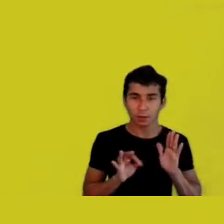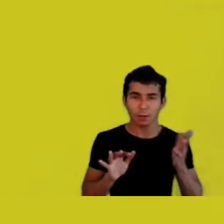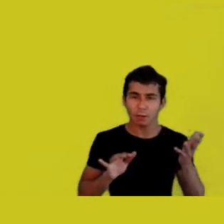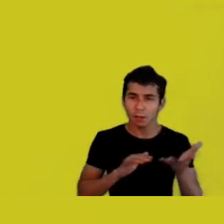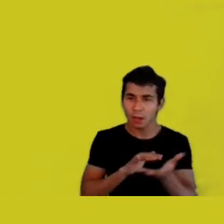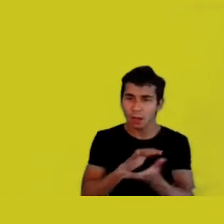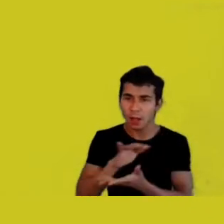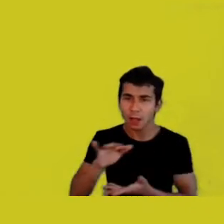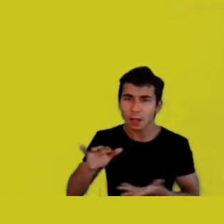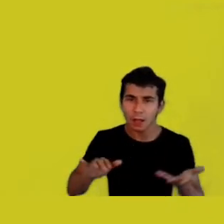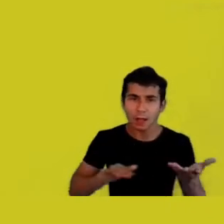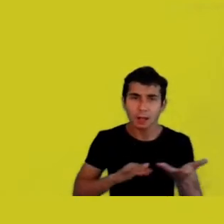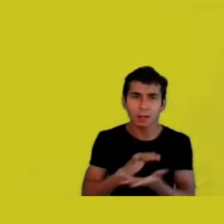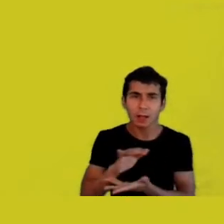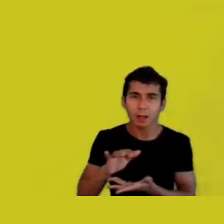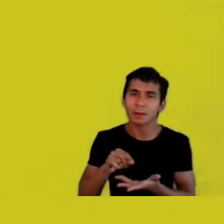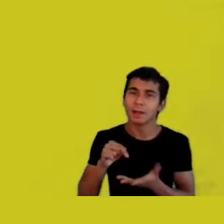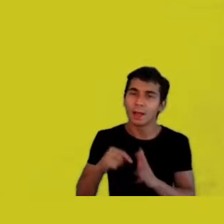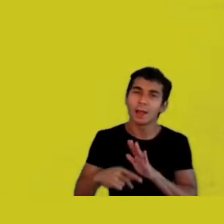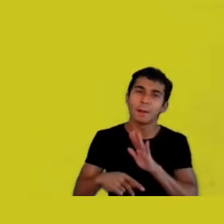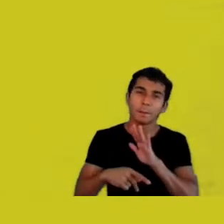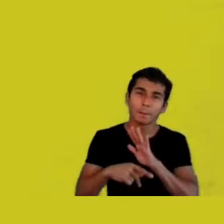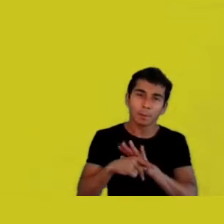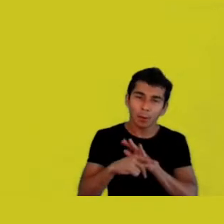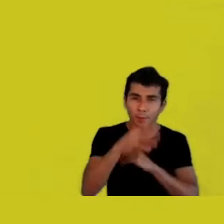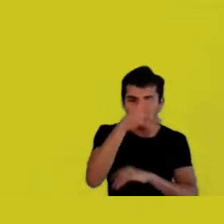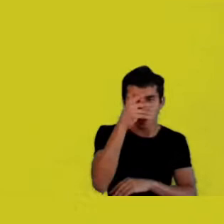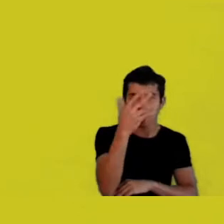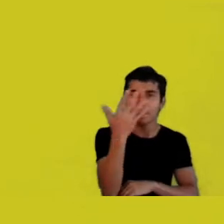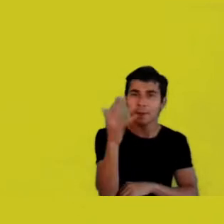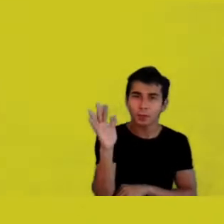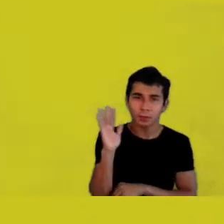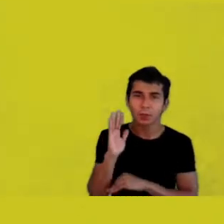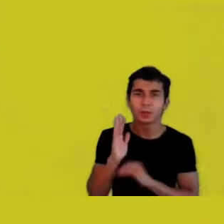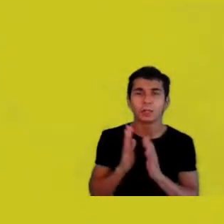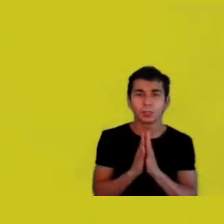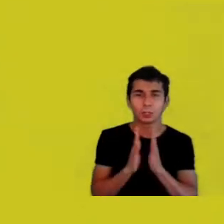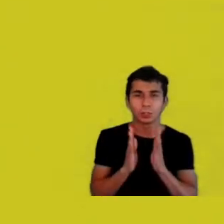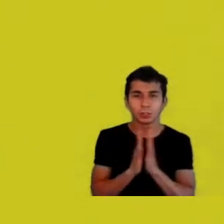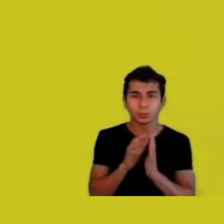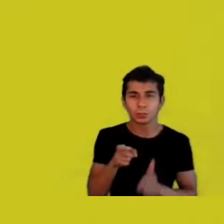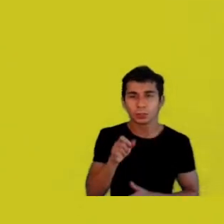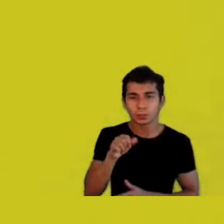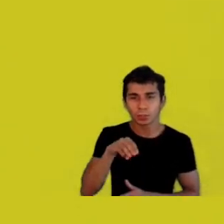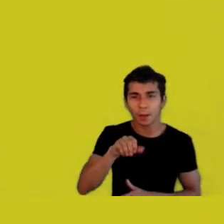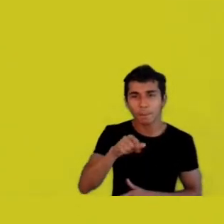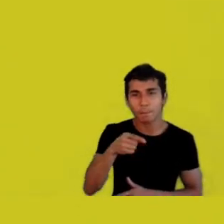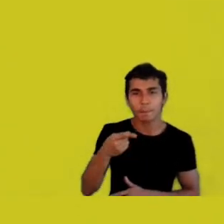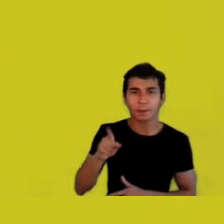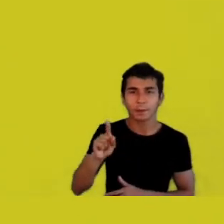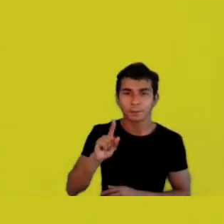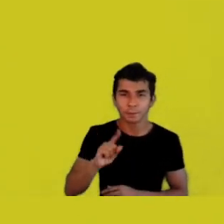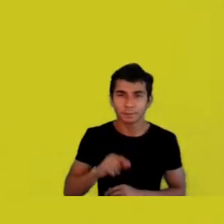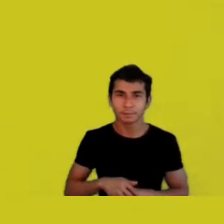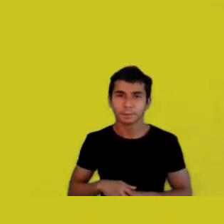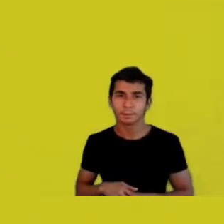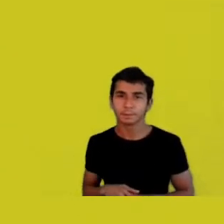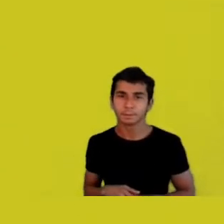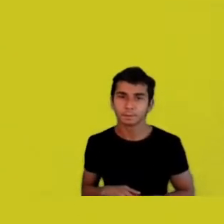The town’s economy, the imposition of a religion, the market, the deterritorialization of flows.